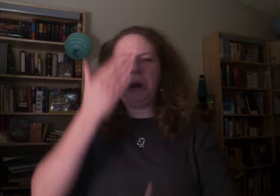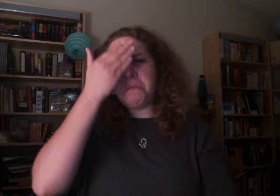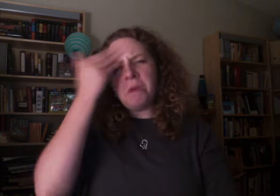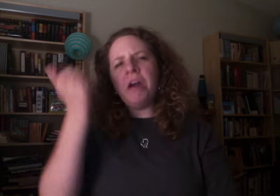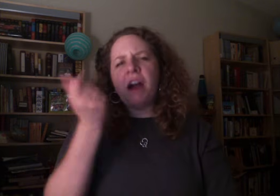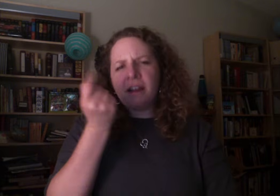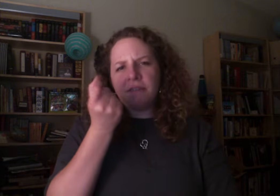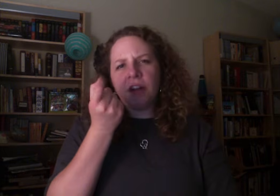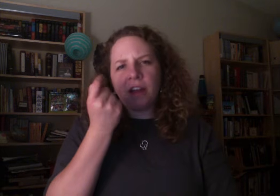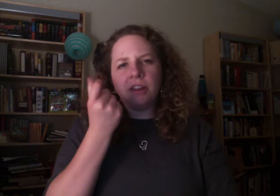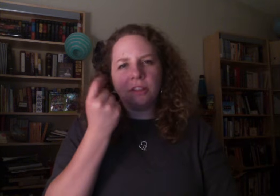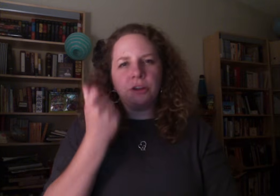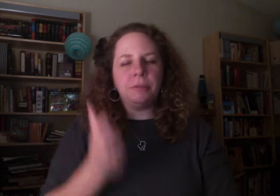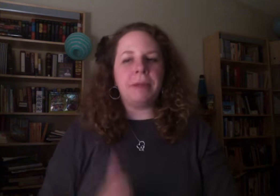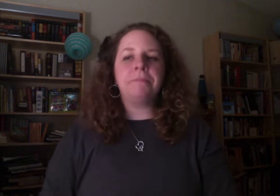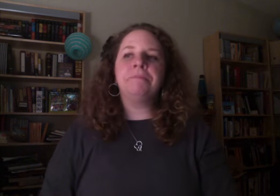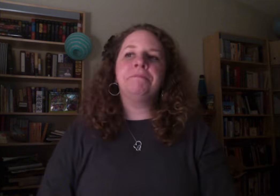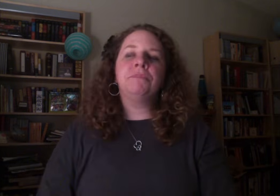Or I FORGOT a LITTLE-BIT.